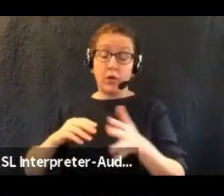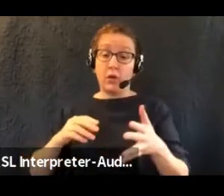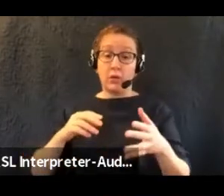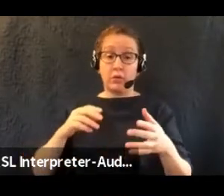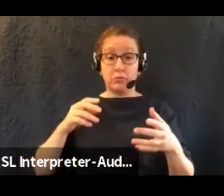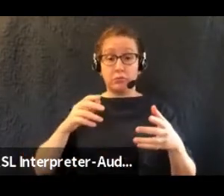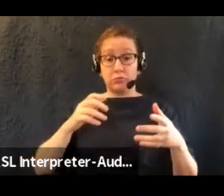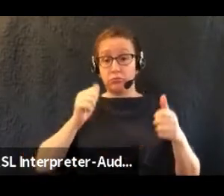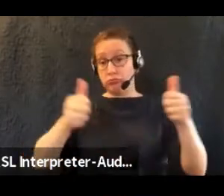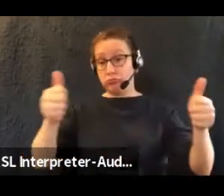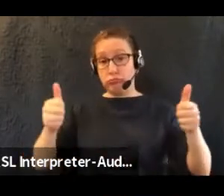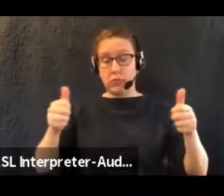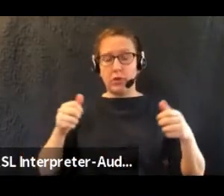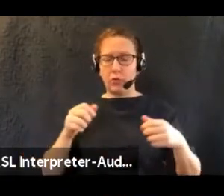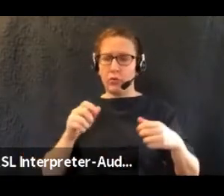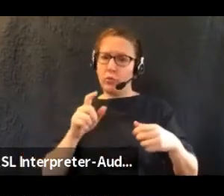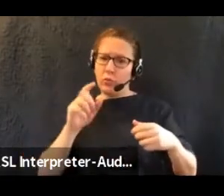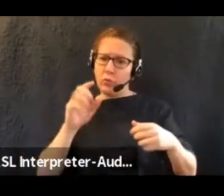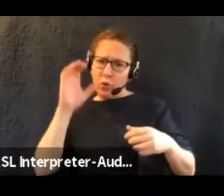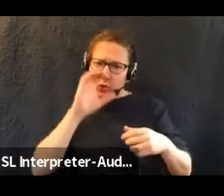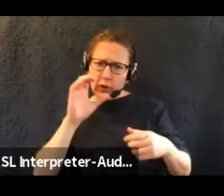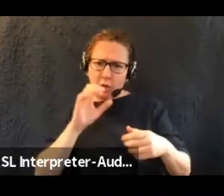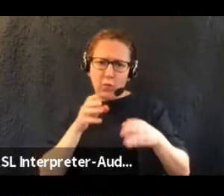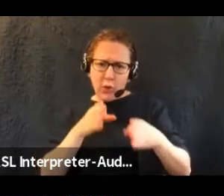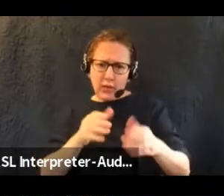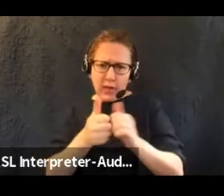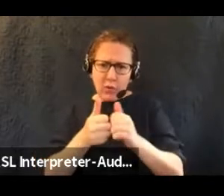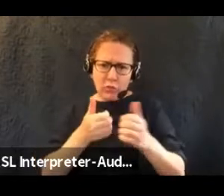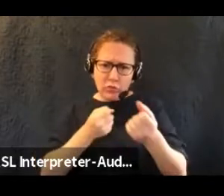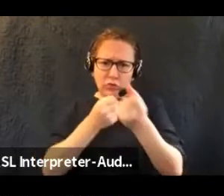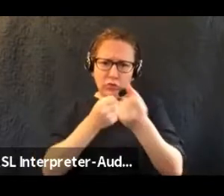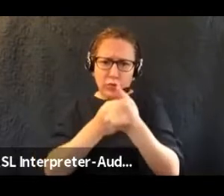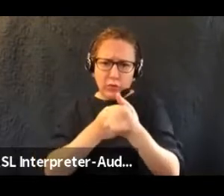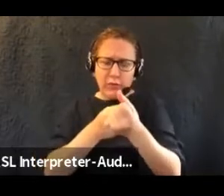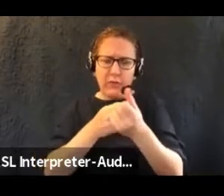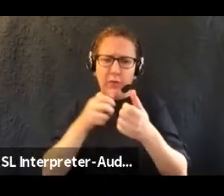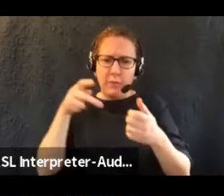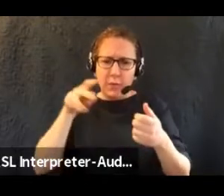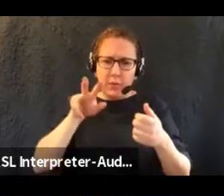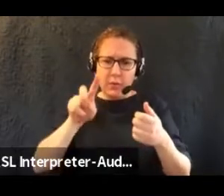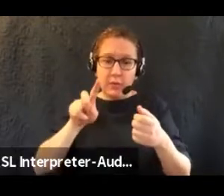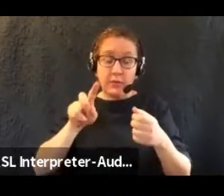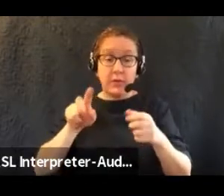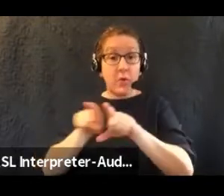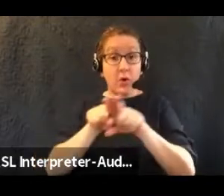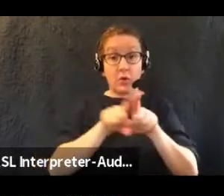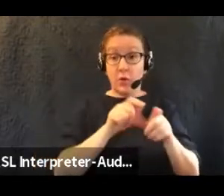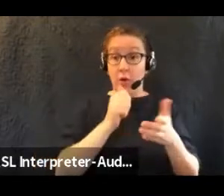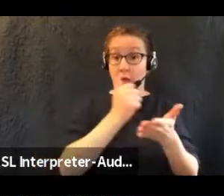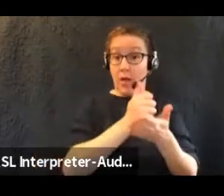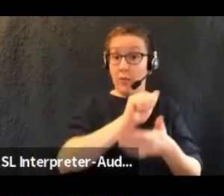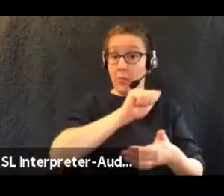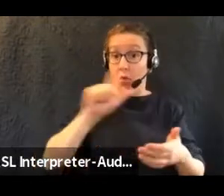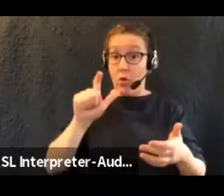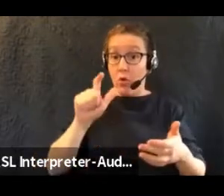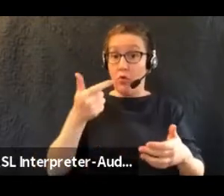with disabilities, we're also looking at ways that we can help all of our grantees understand